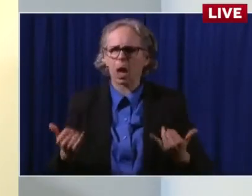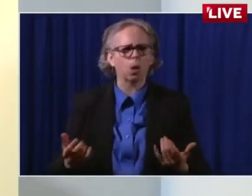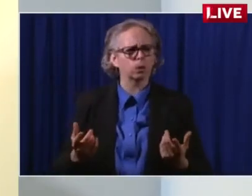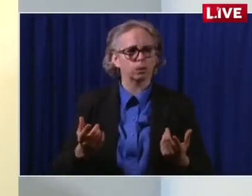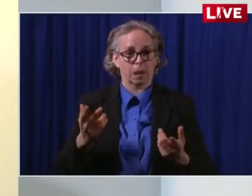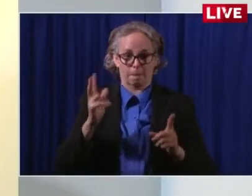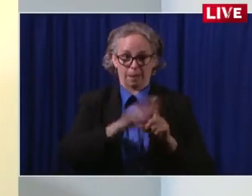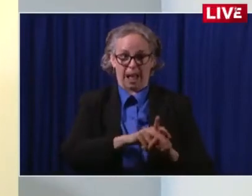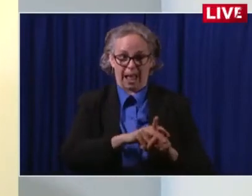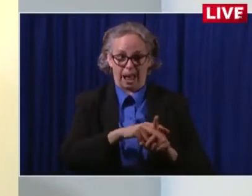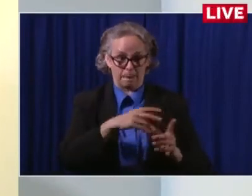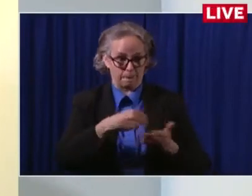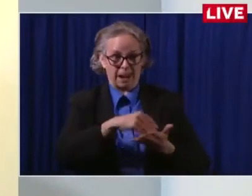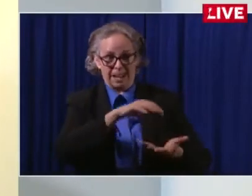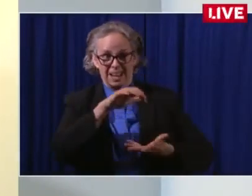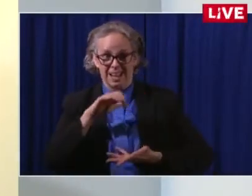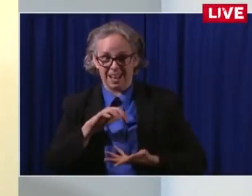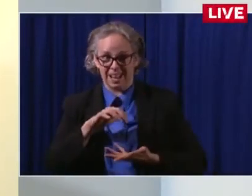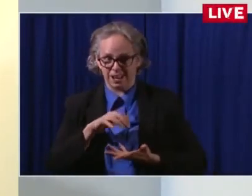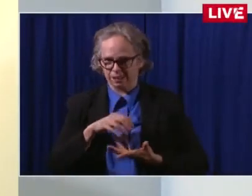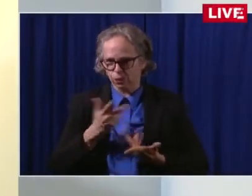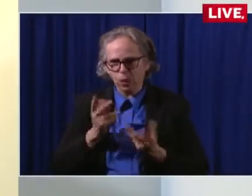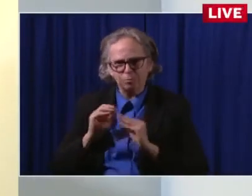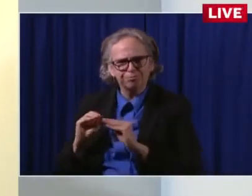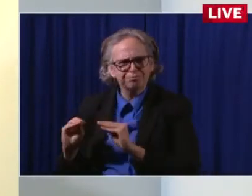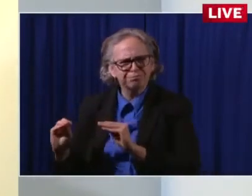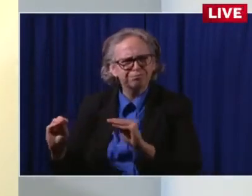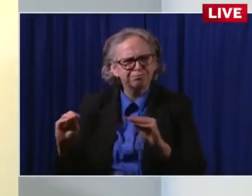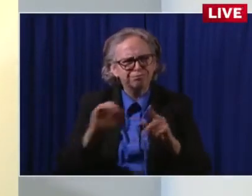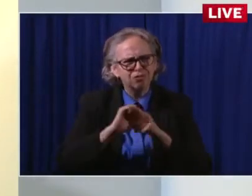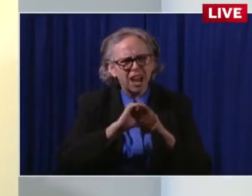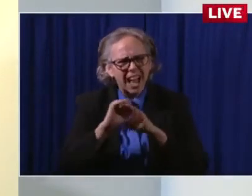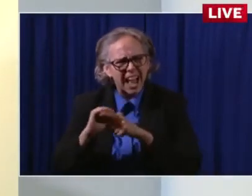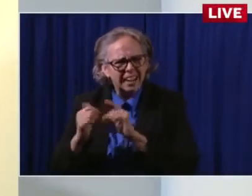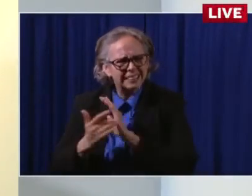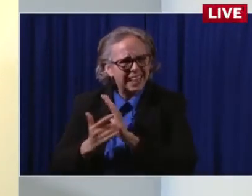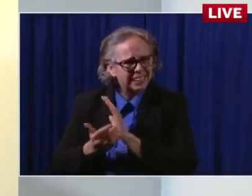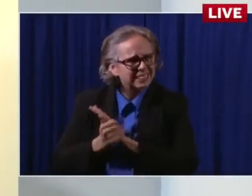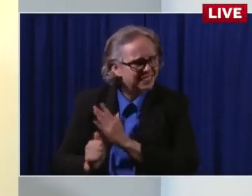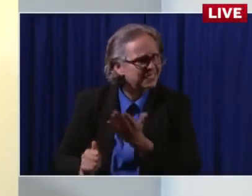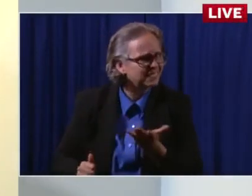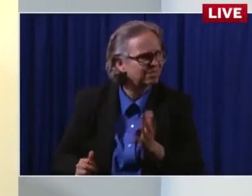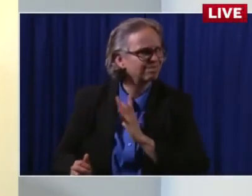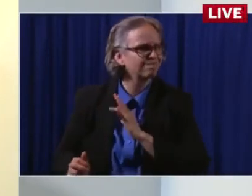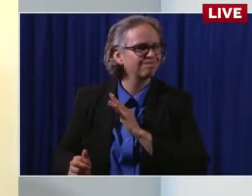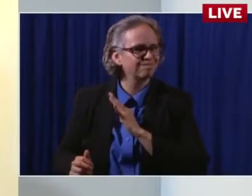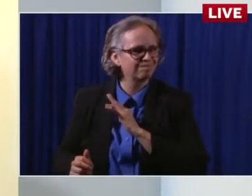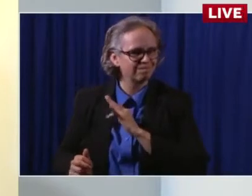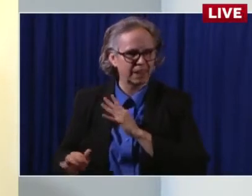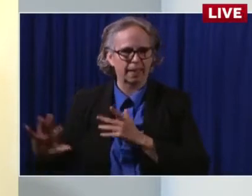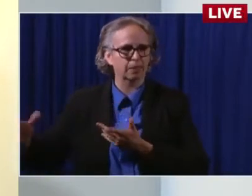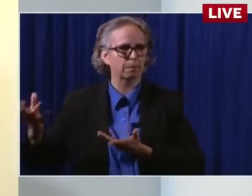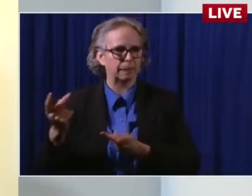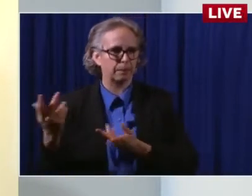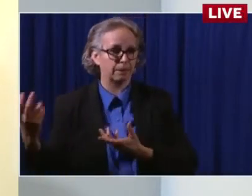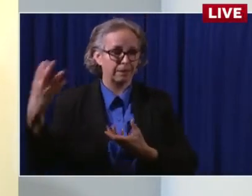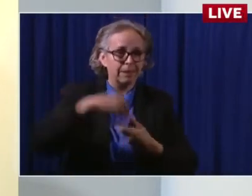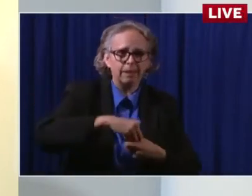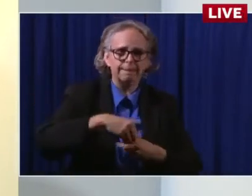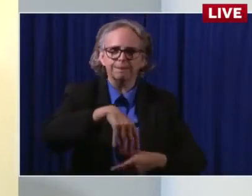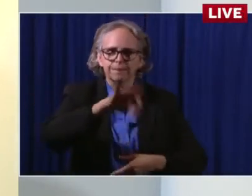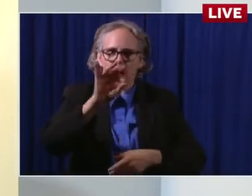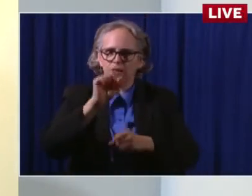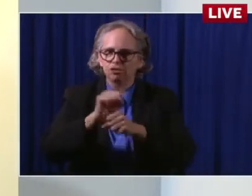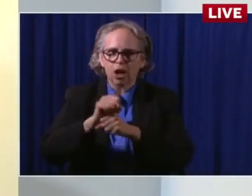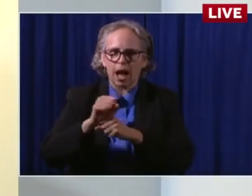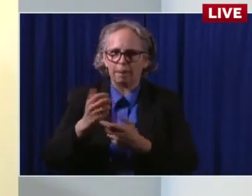BUT I WANT TO PUT IT ON THEIR RADAR SCREEN TO GET THE TRAINING AND GET PROVIDERS INVOLVED SO THEY CAN QUALIFY FOR THIS AND WE CAN GET PEOPLE TRAINED UP TO TACKLE SOME OF THESE